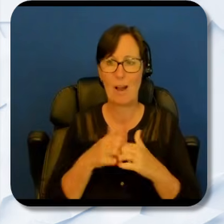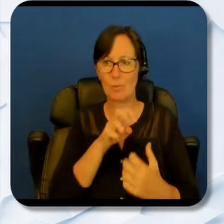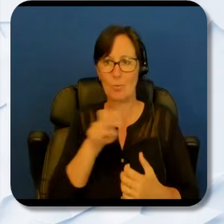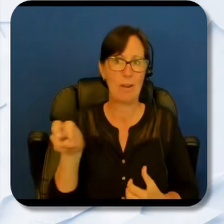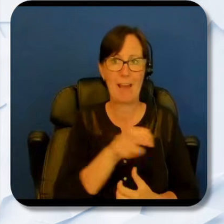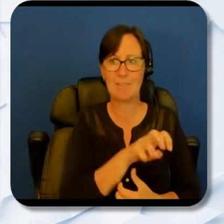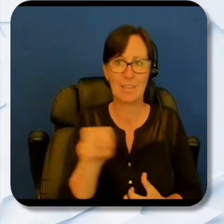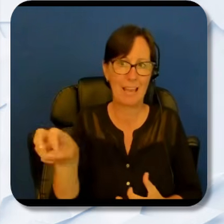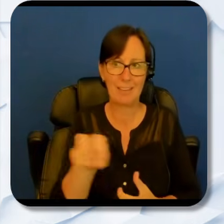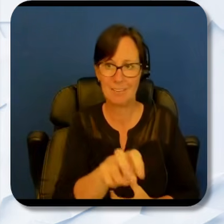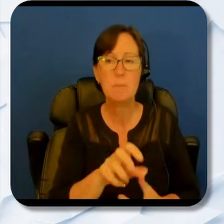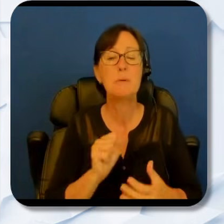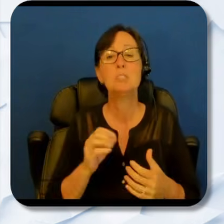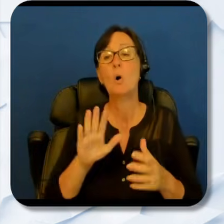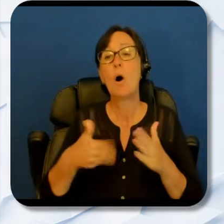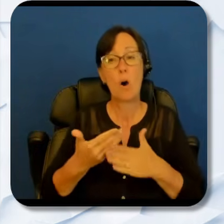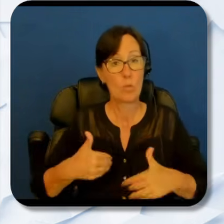So, like all of the youth we work with.